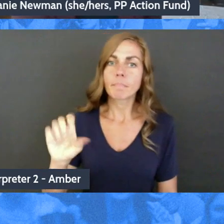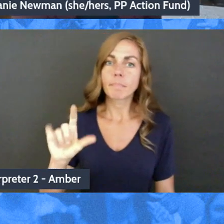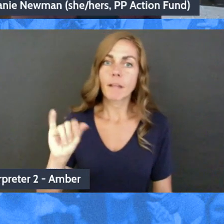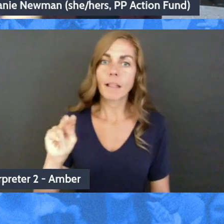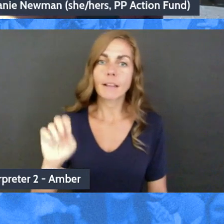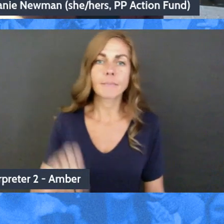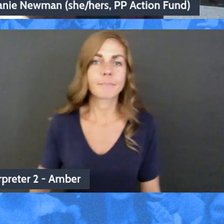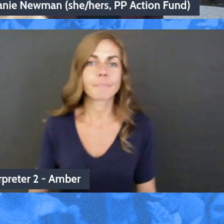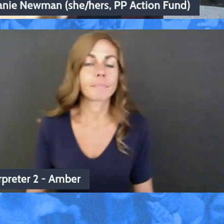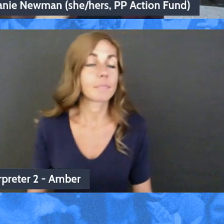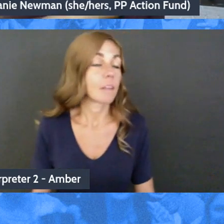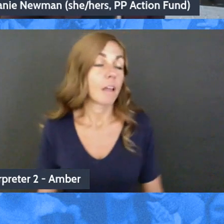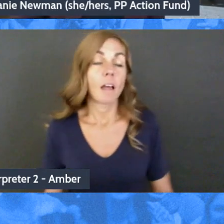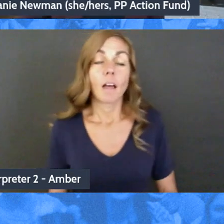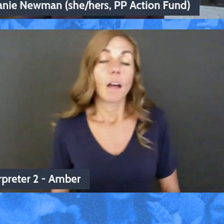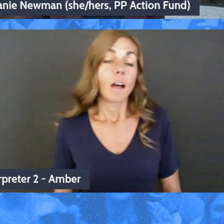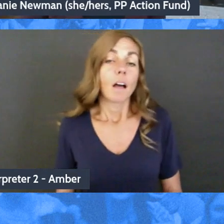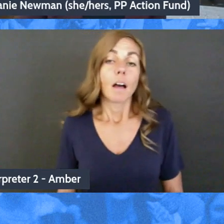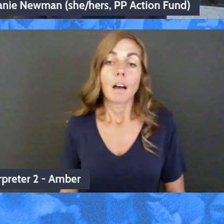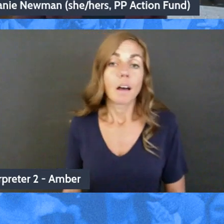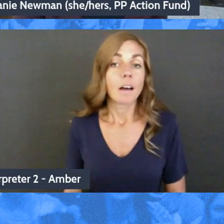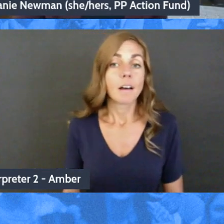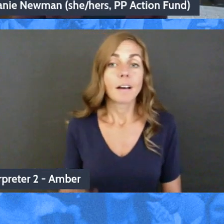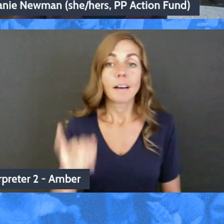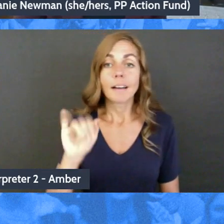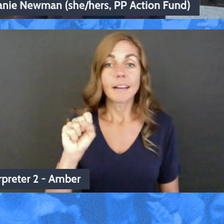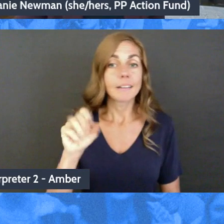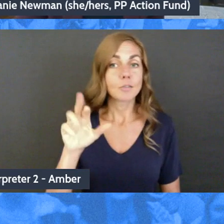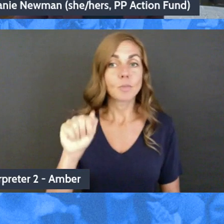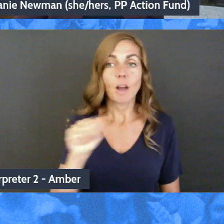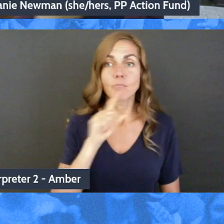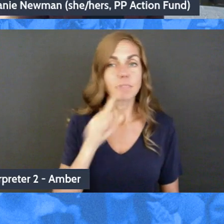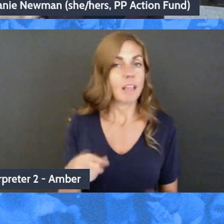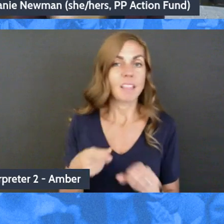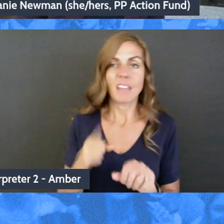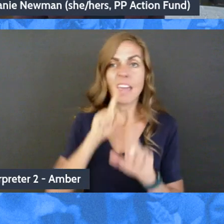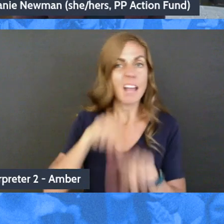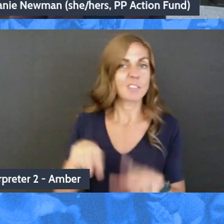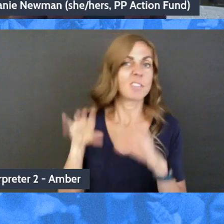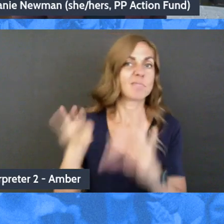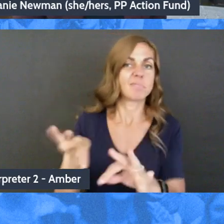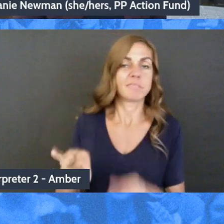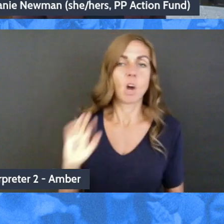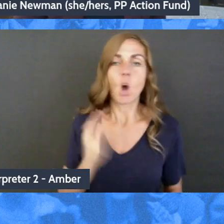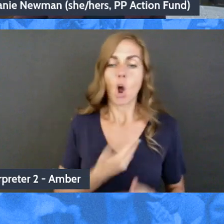And Isra really covered and our reproductive justice partners have been leading